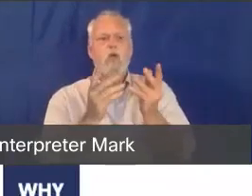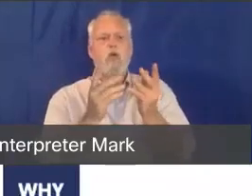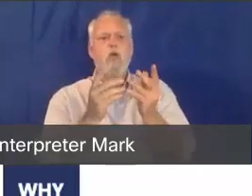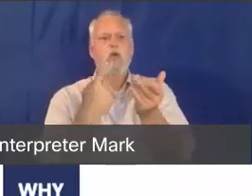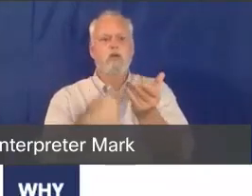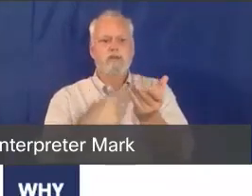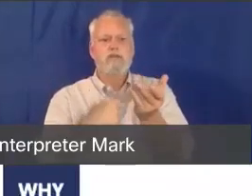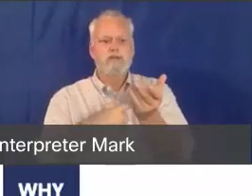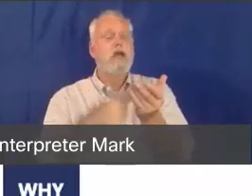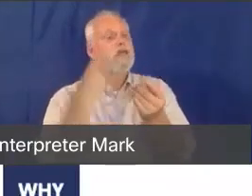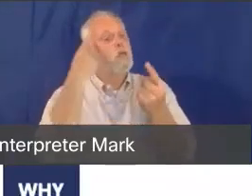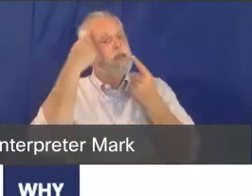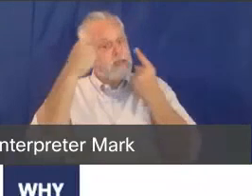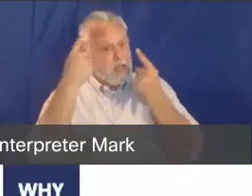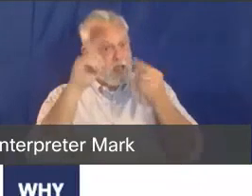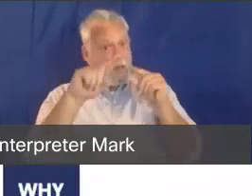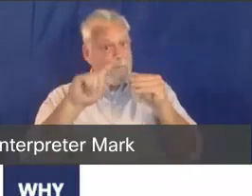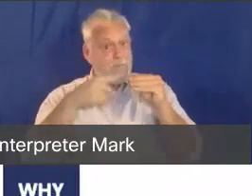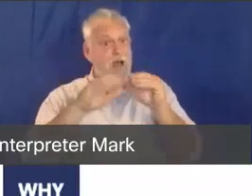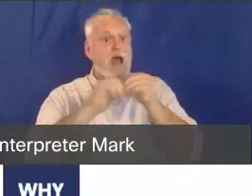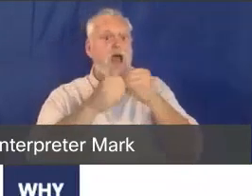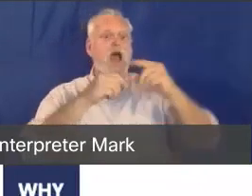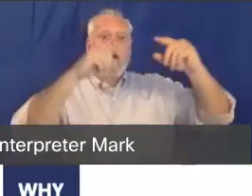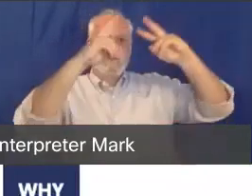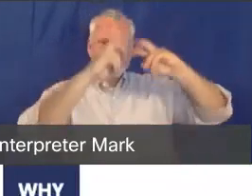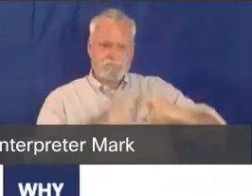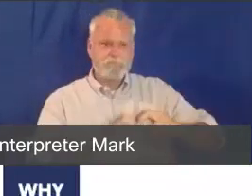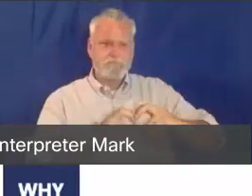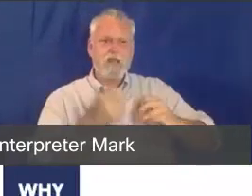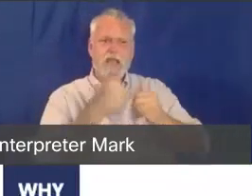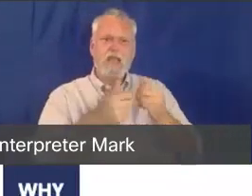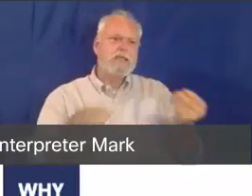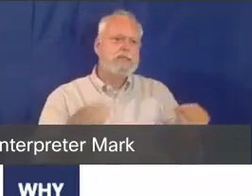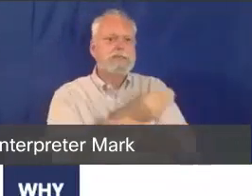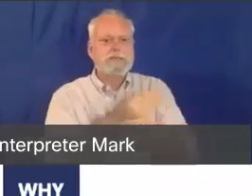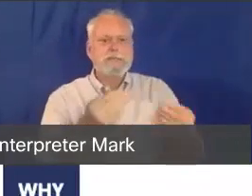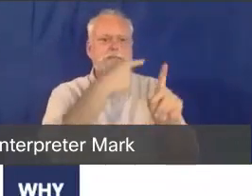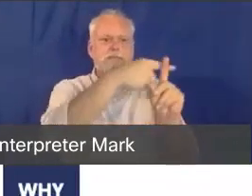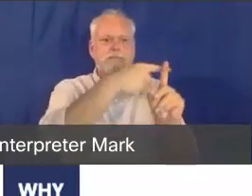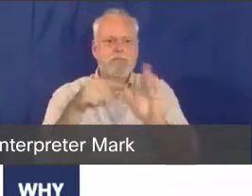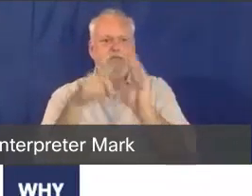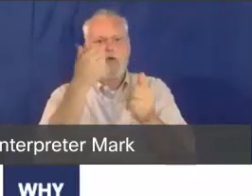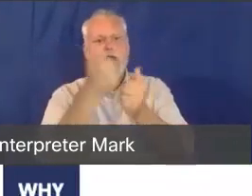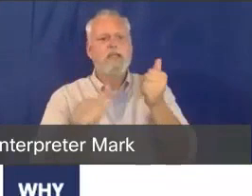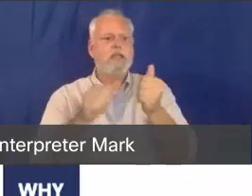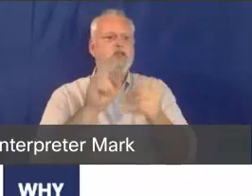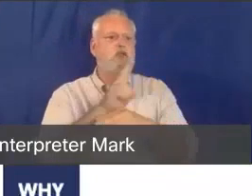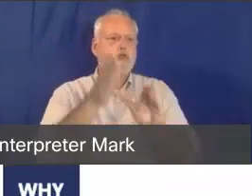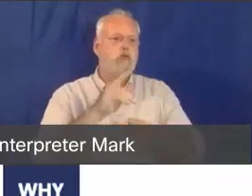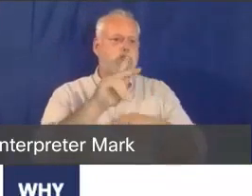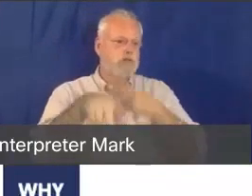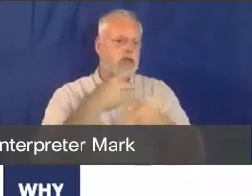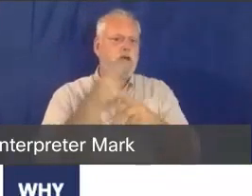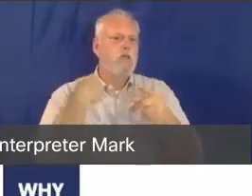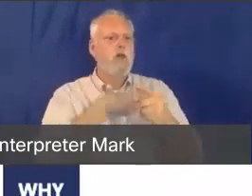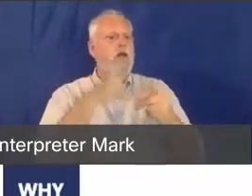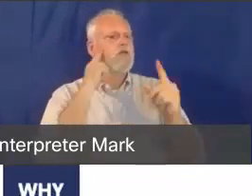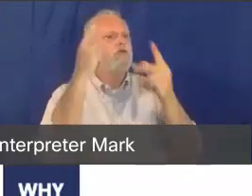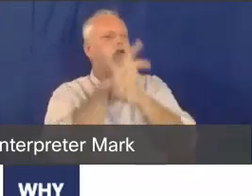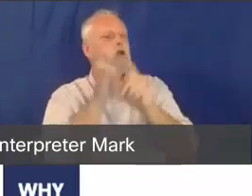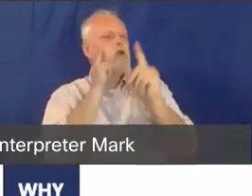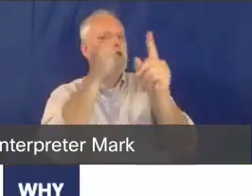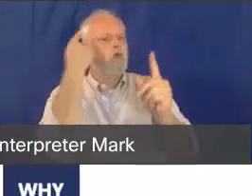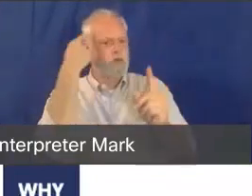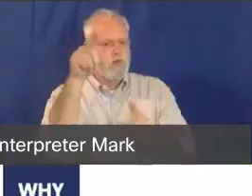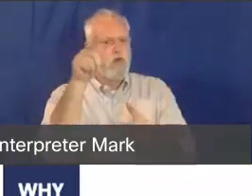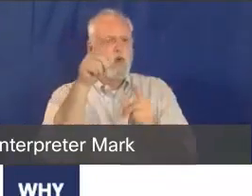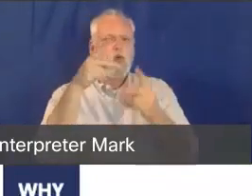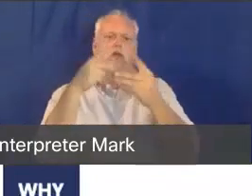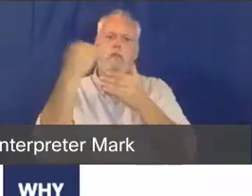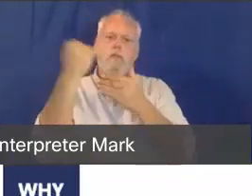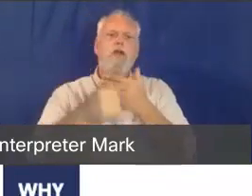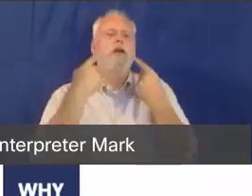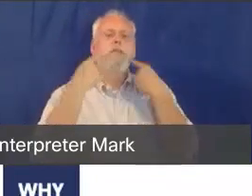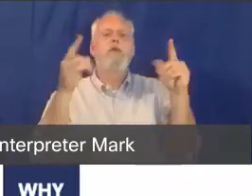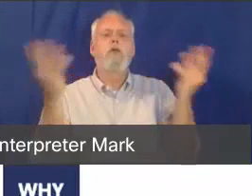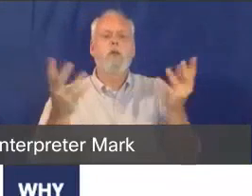as we think about the how we're going to evaluate the potential trade offs for each of these these user types we also that we need to really surface what the goals are for the project and what we're trying to accomplish so the 3 principle goals.